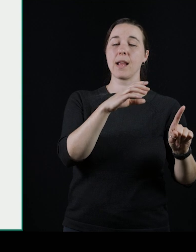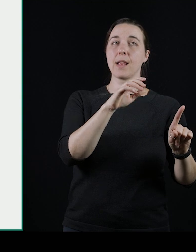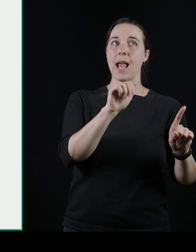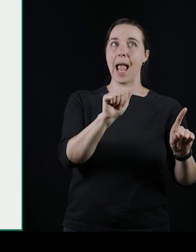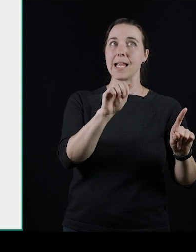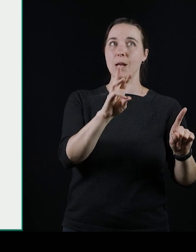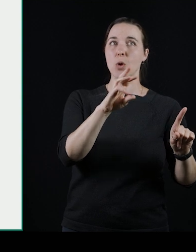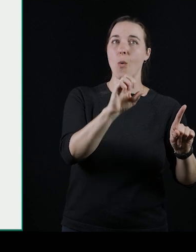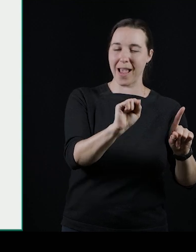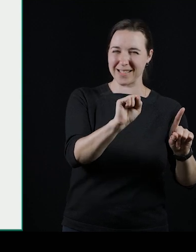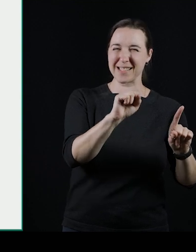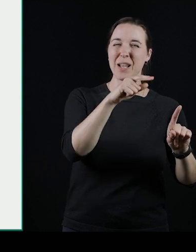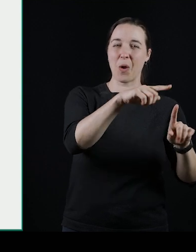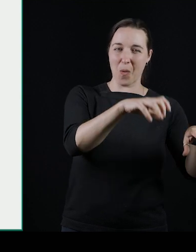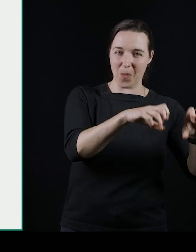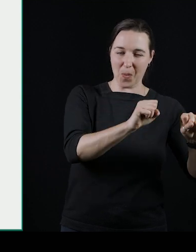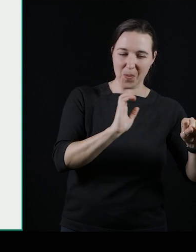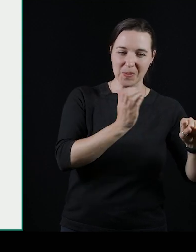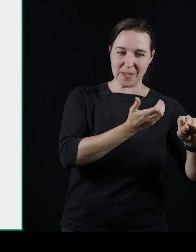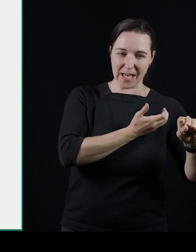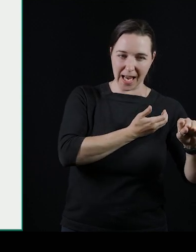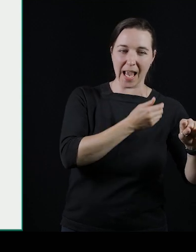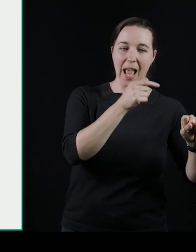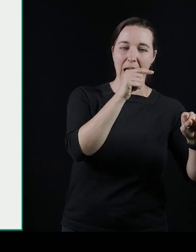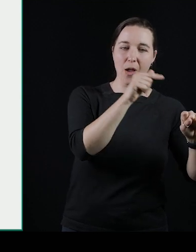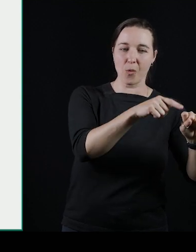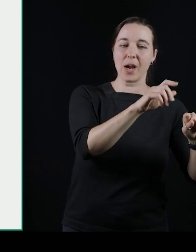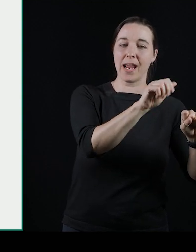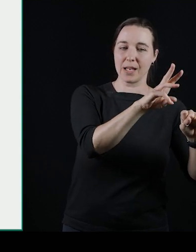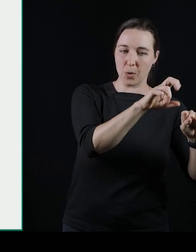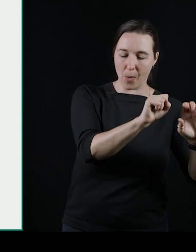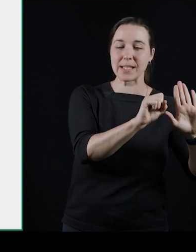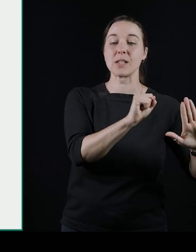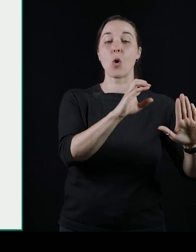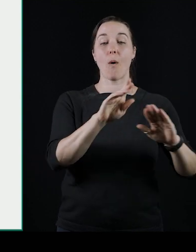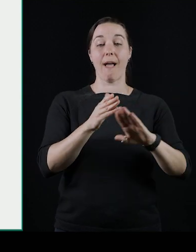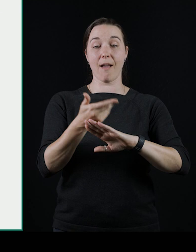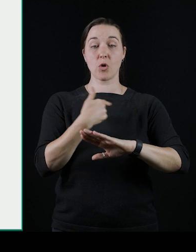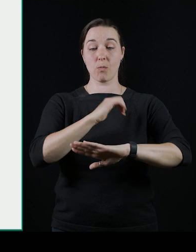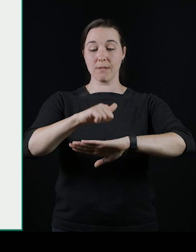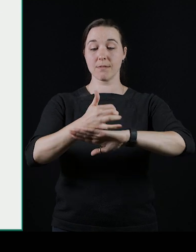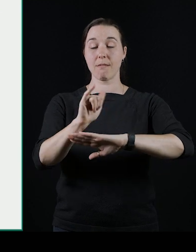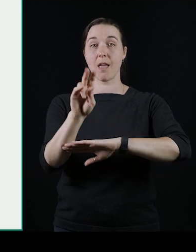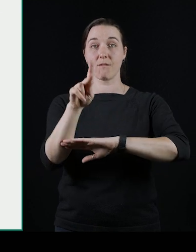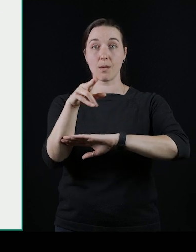and AWS VPC hosting our Aurora DBs. So after creating this VPN connection